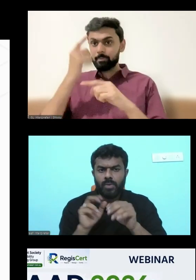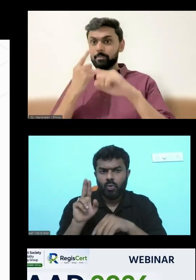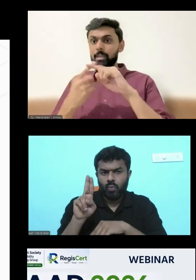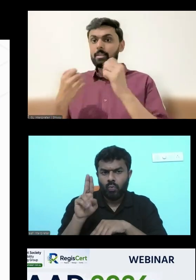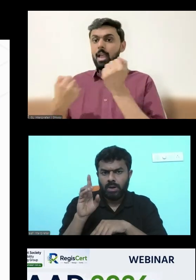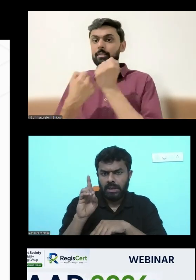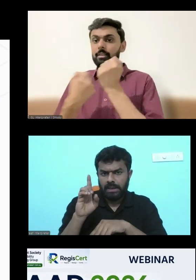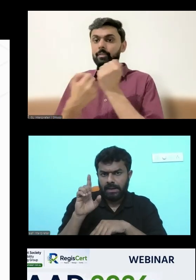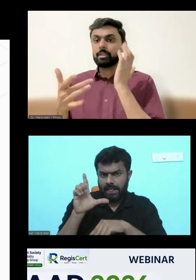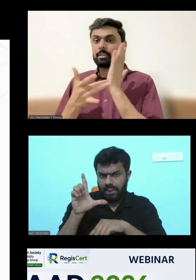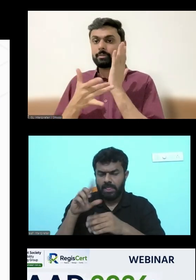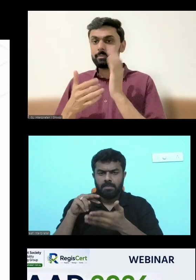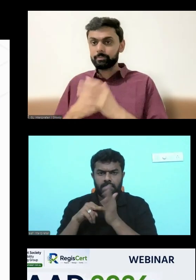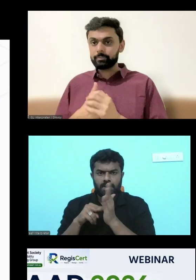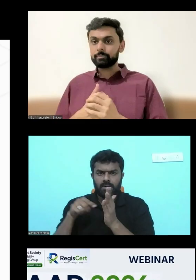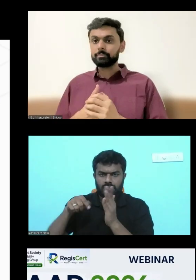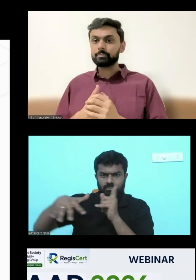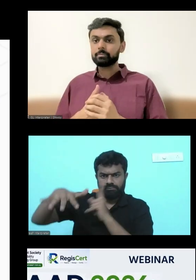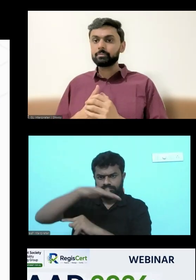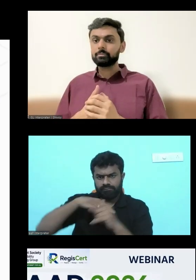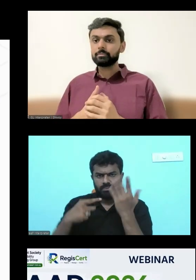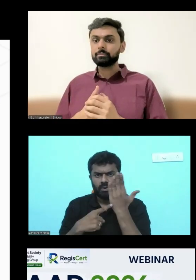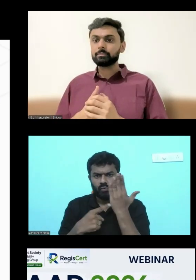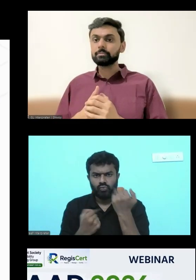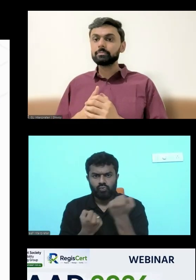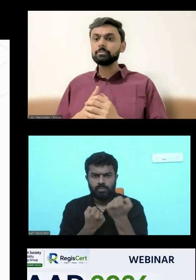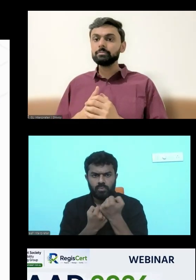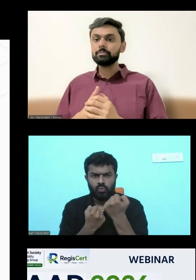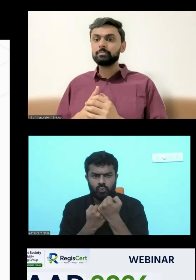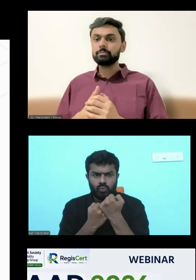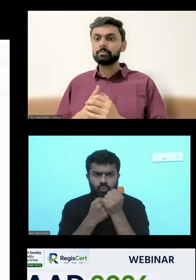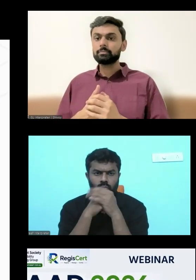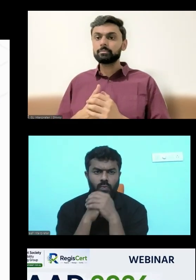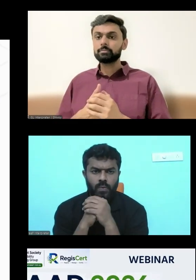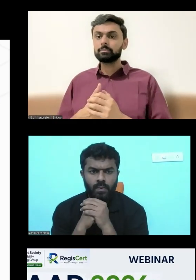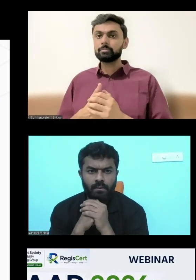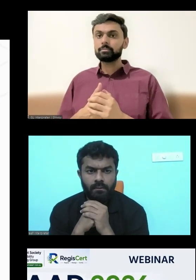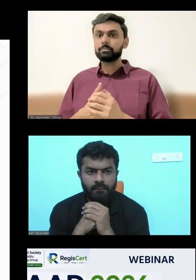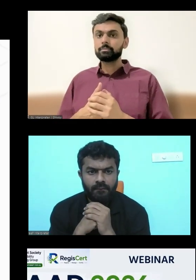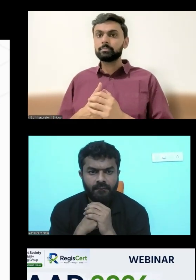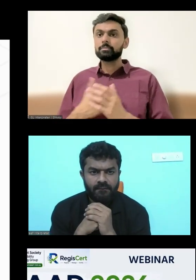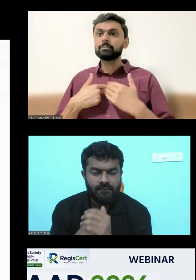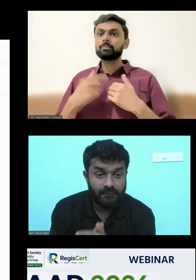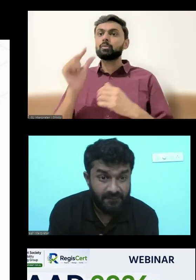As assistive technology is advancing, we need to focus on universal design learning as well,